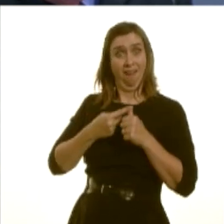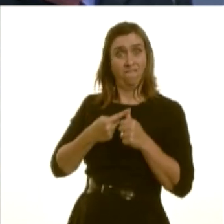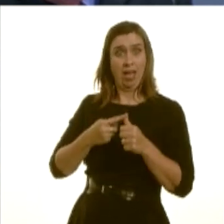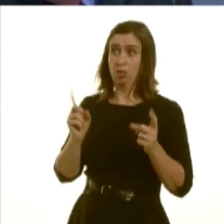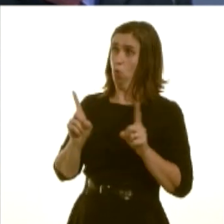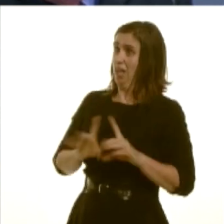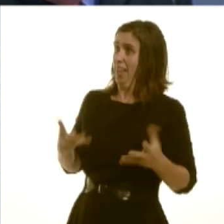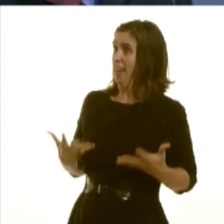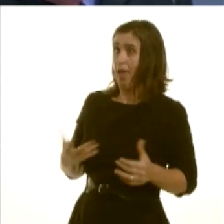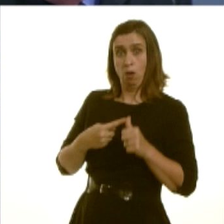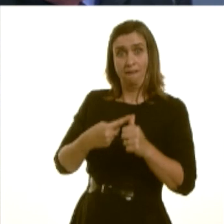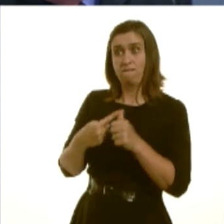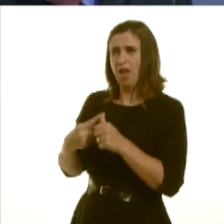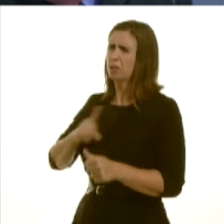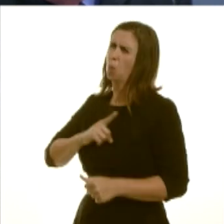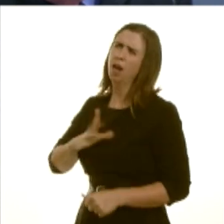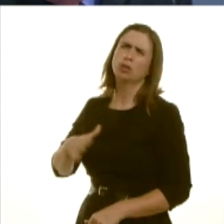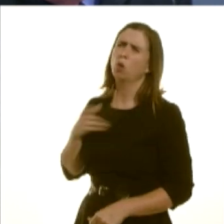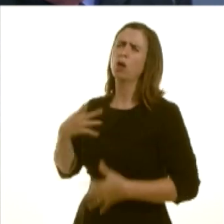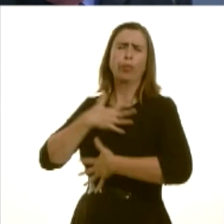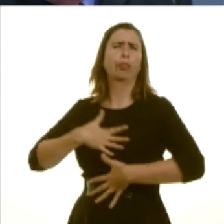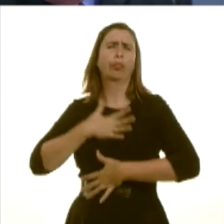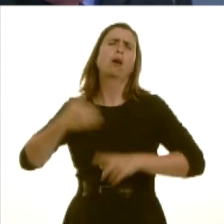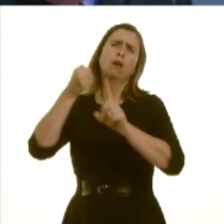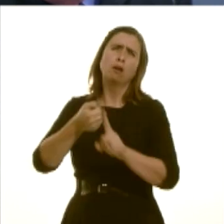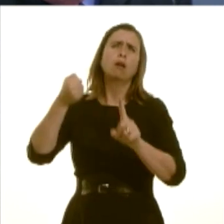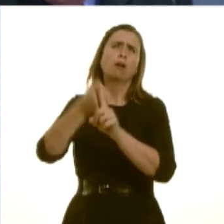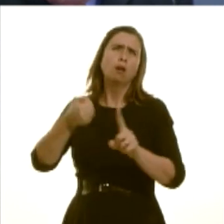to go through the trials and tribulations and battles that she has had to over the past